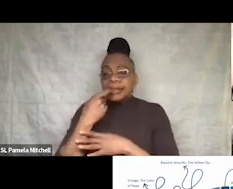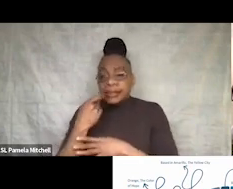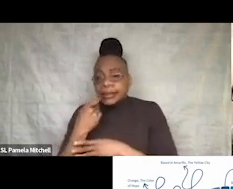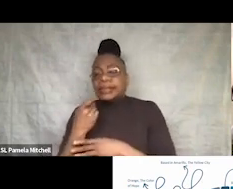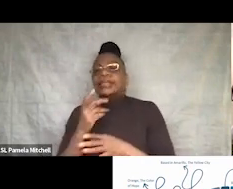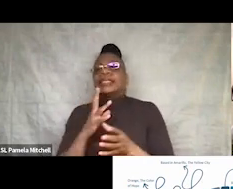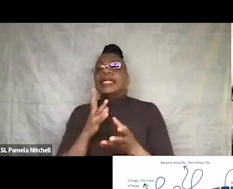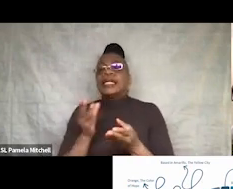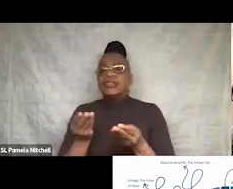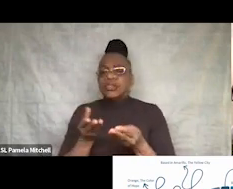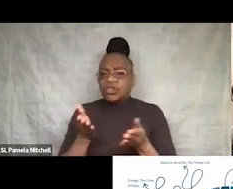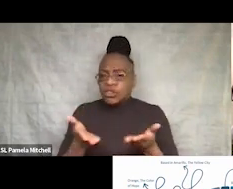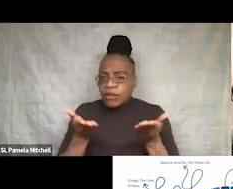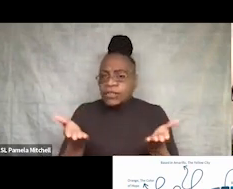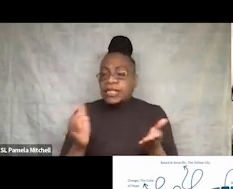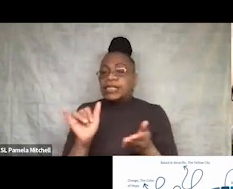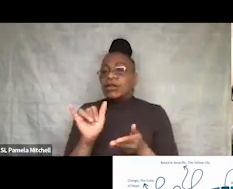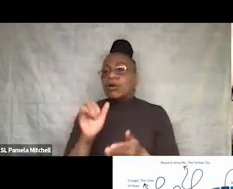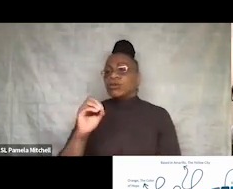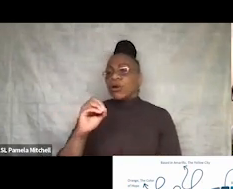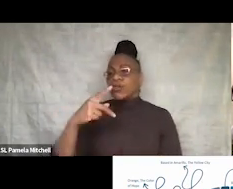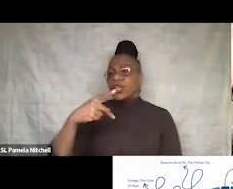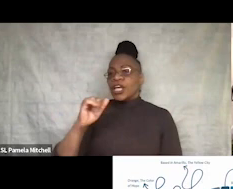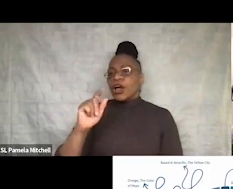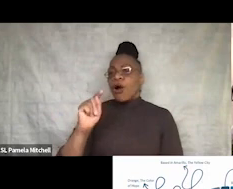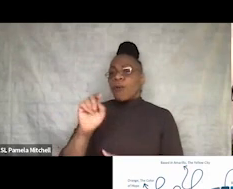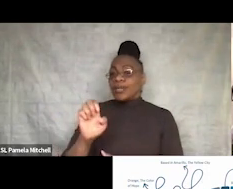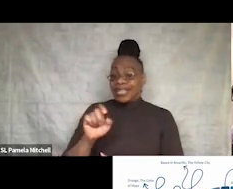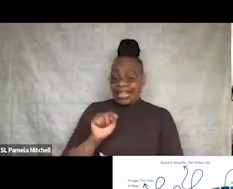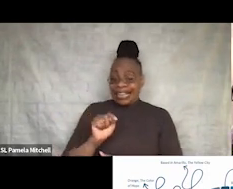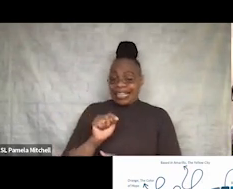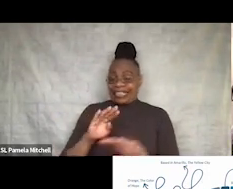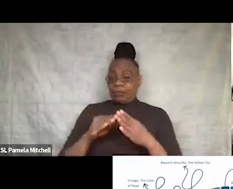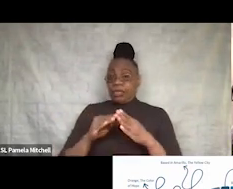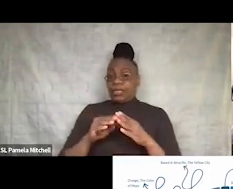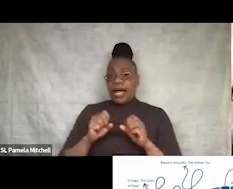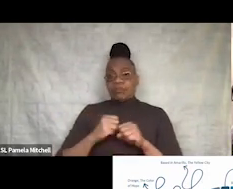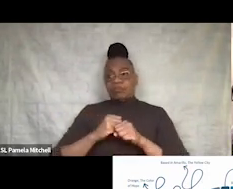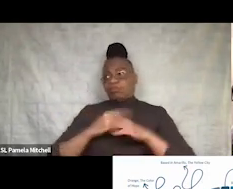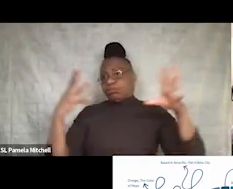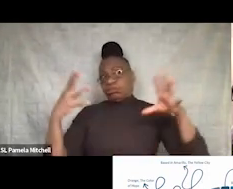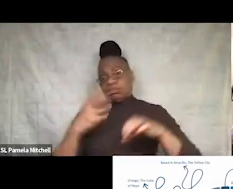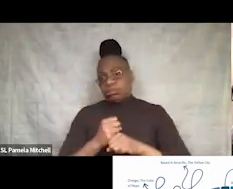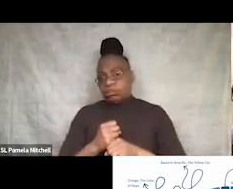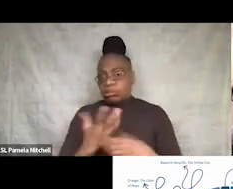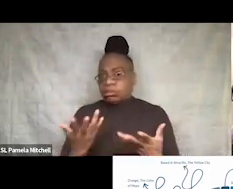And we certainly have an opioid explosion in this community as virtually every community across the country.